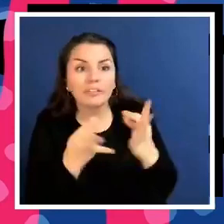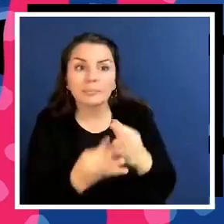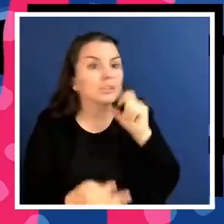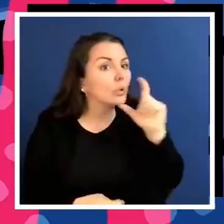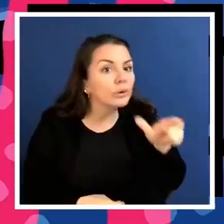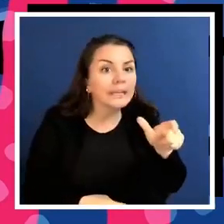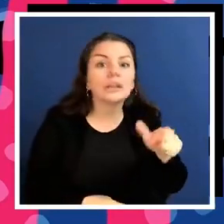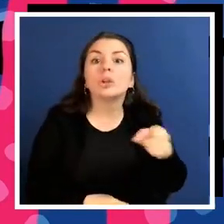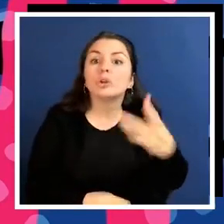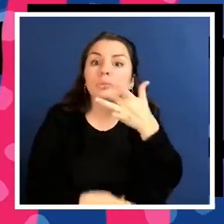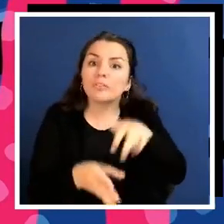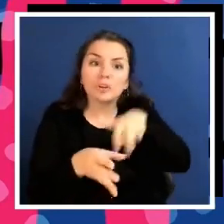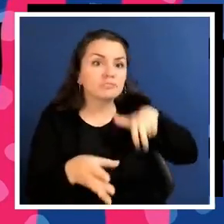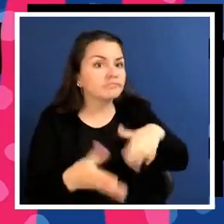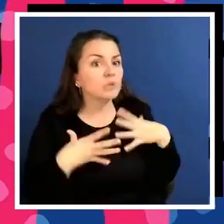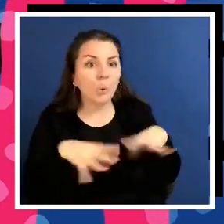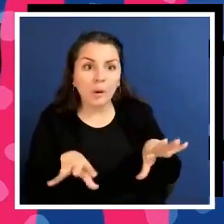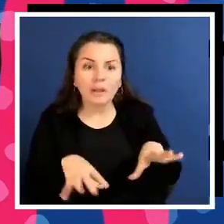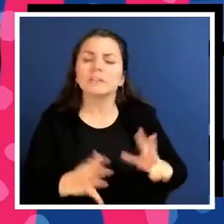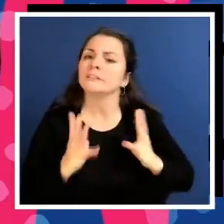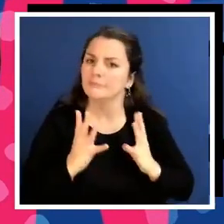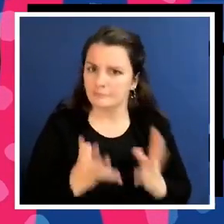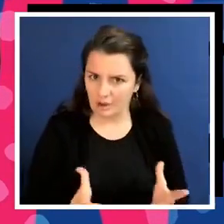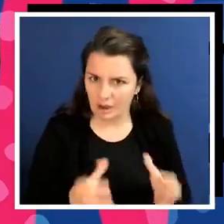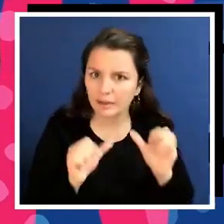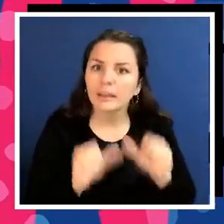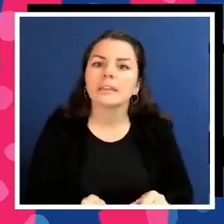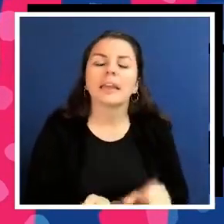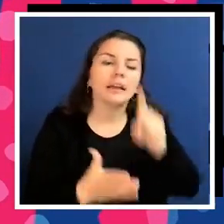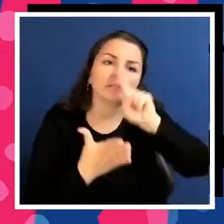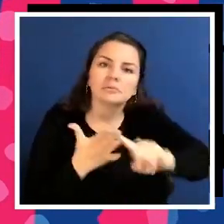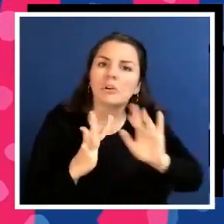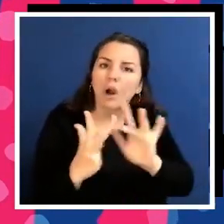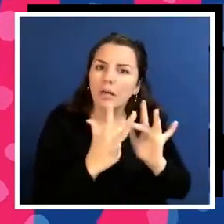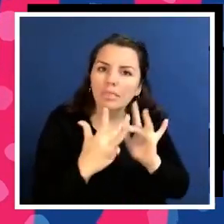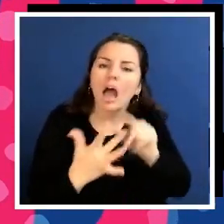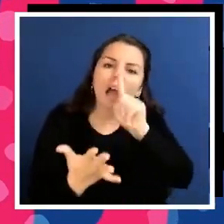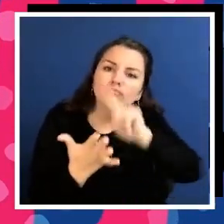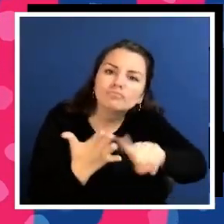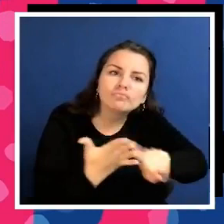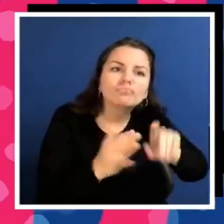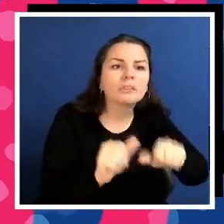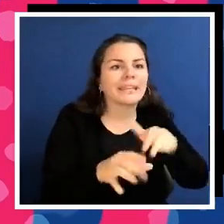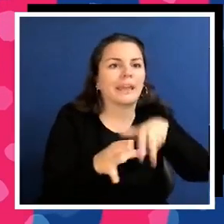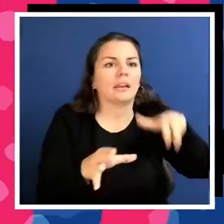DANCE PARTY! DO SOME RESEARCH BECAUSE MAYBE